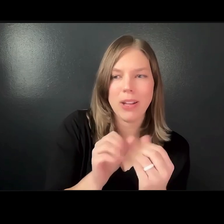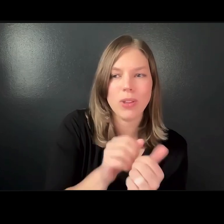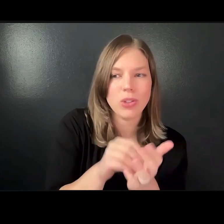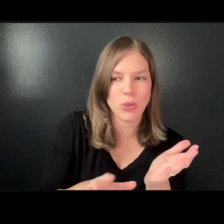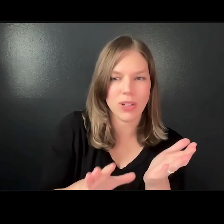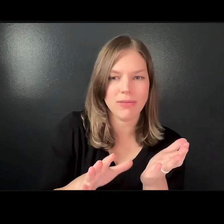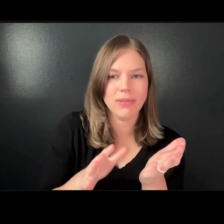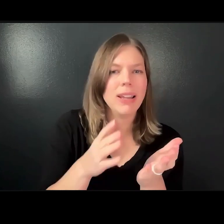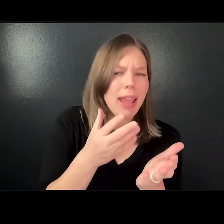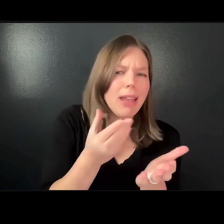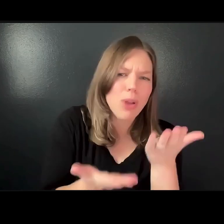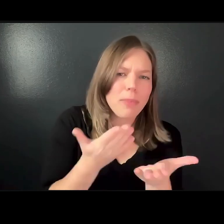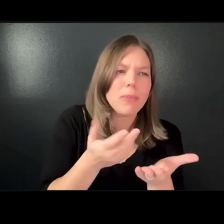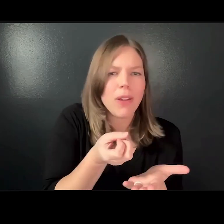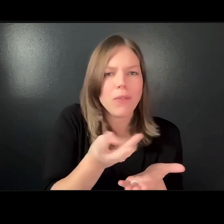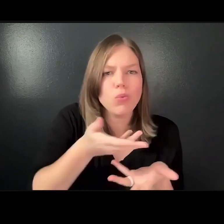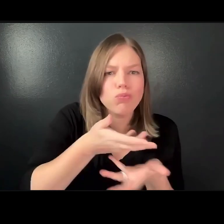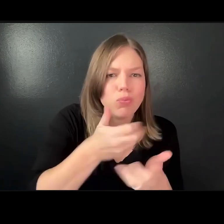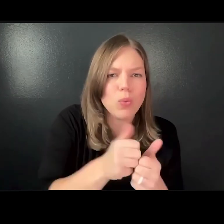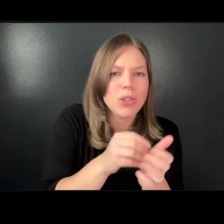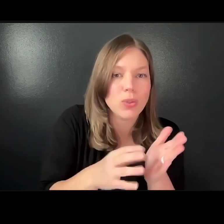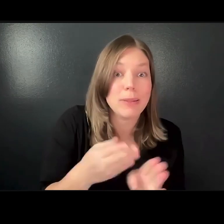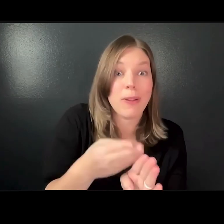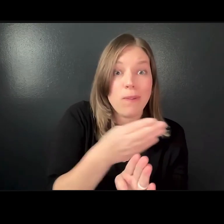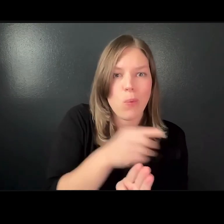with the student, and likely a few interactions before this request came through.